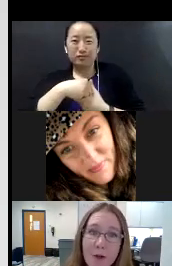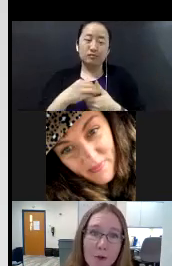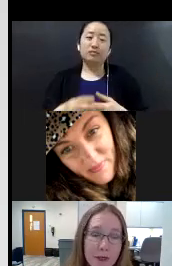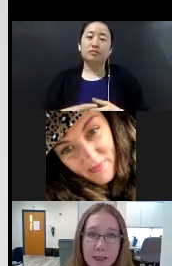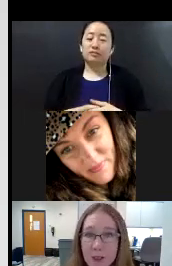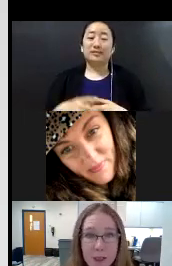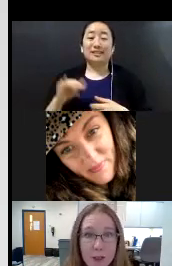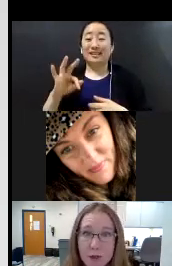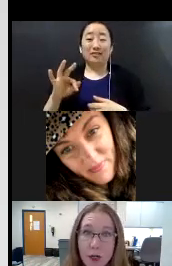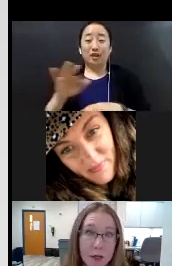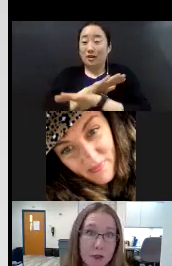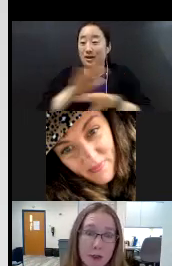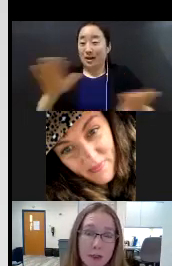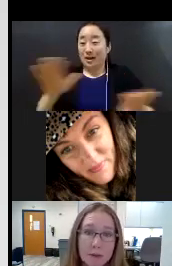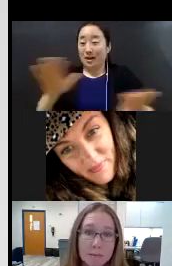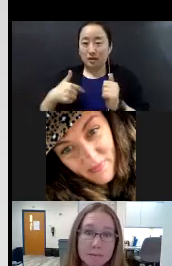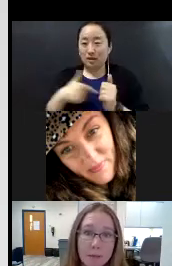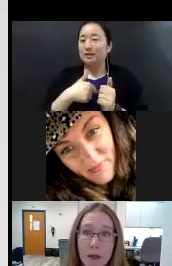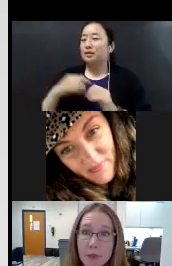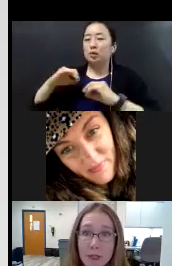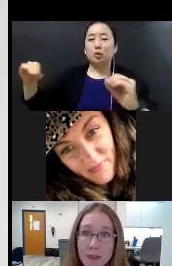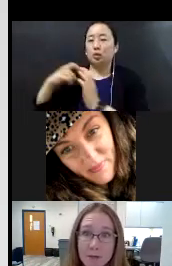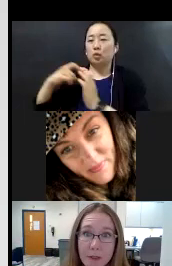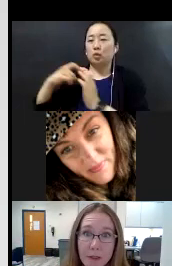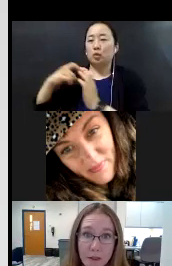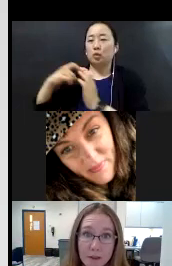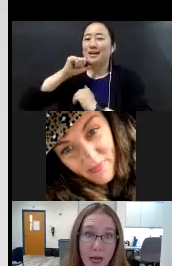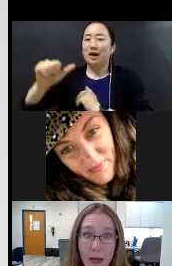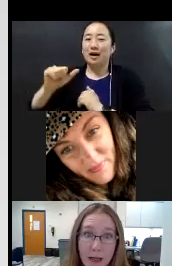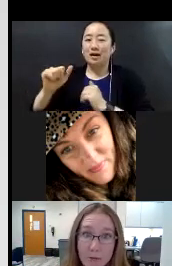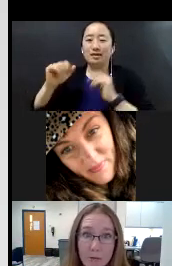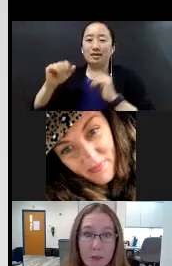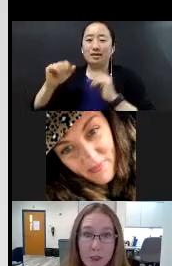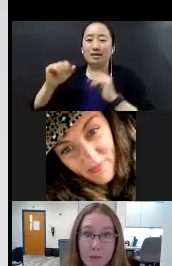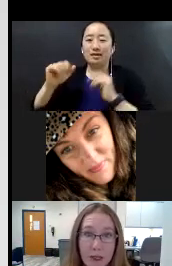WHEN THEY ARE NOT WITH US, IT'S A NO-CHARGE NONPRODUCTIVE TIME THAT WE ARE SPENDING WITH THE